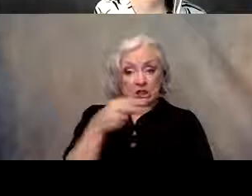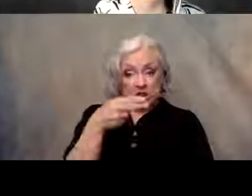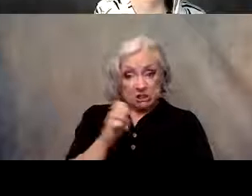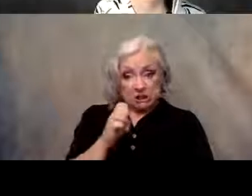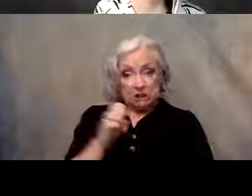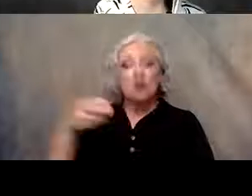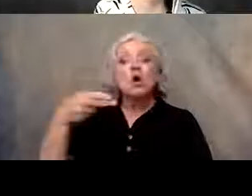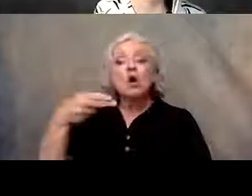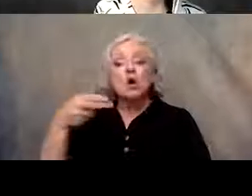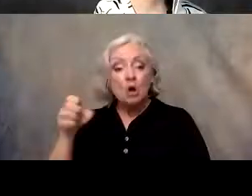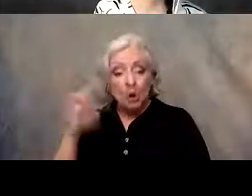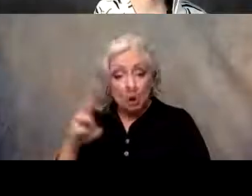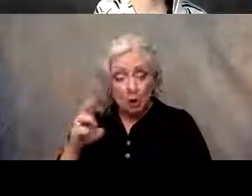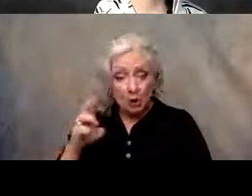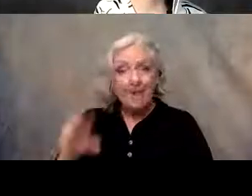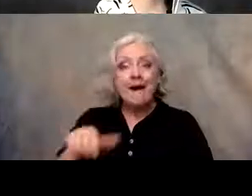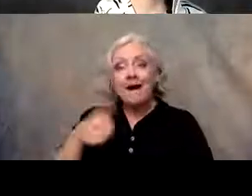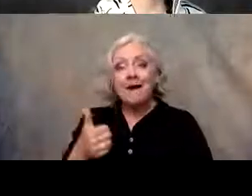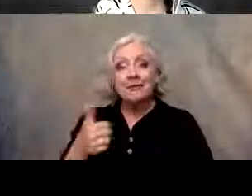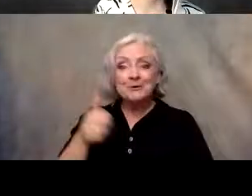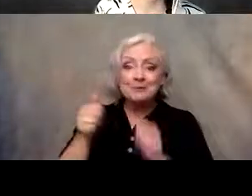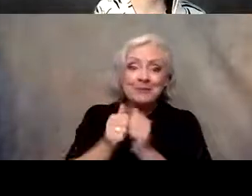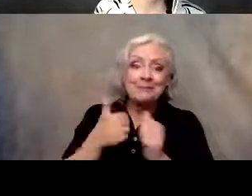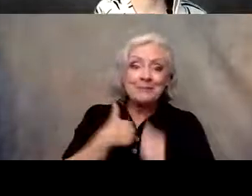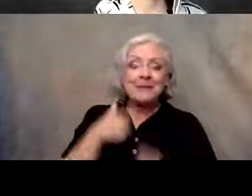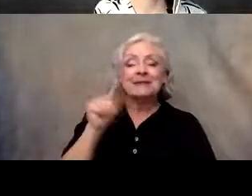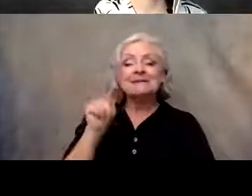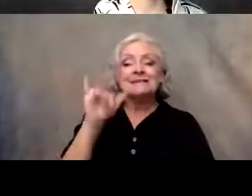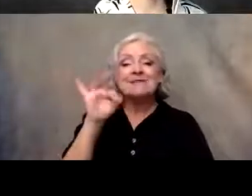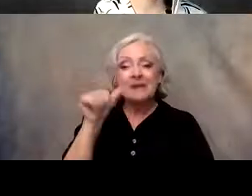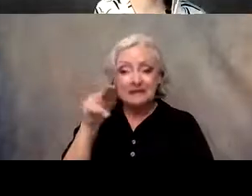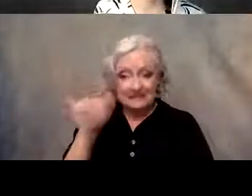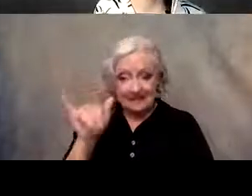Tiffany Hanson is joining me behind the scenes today to help moderate questions.